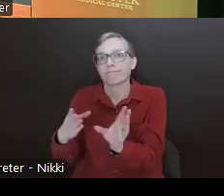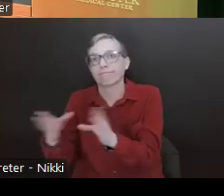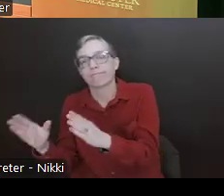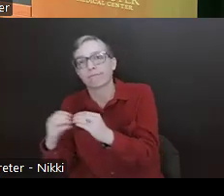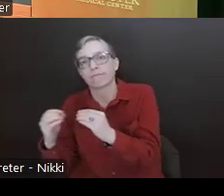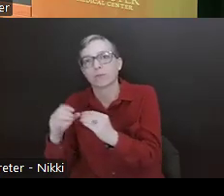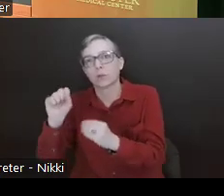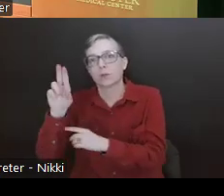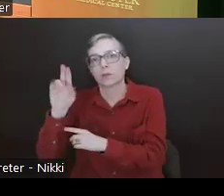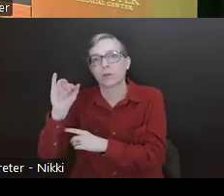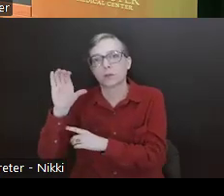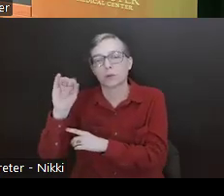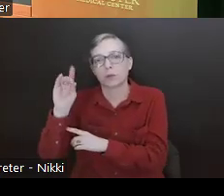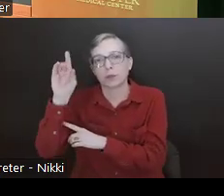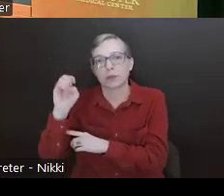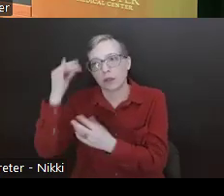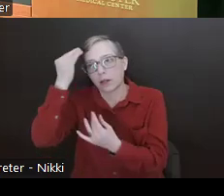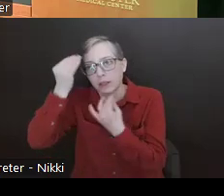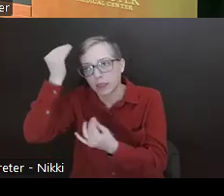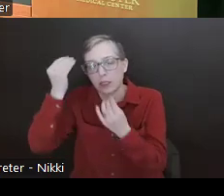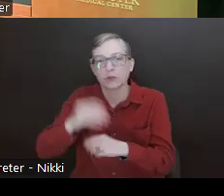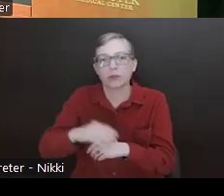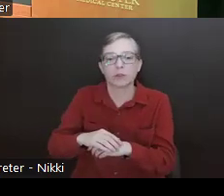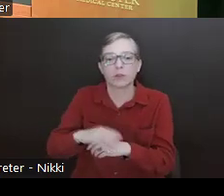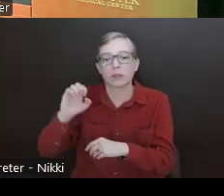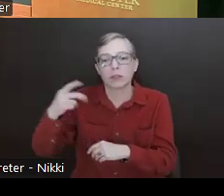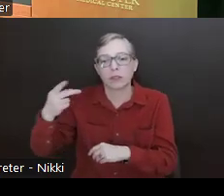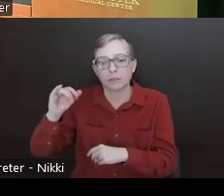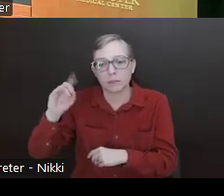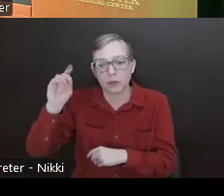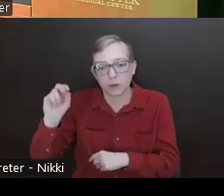mood and anhidonia uh and a lot of the other kinds of changes that that kind of happen kind